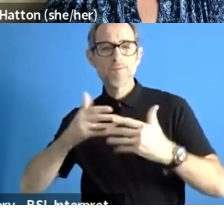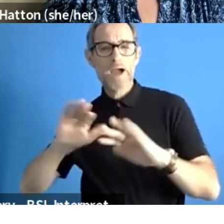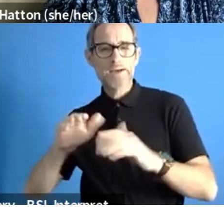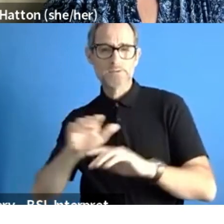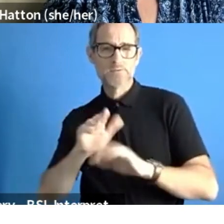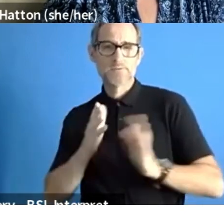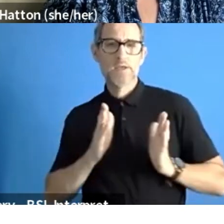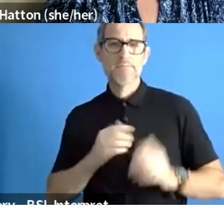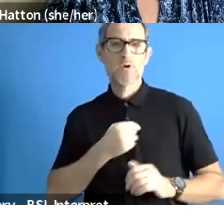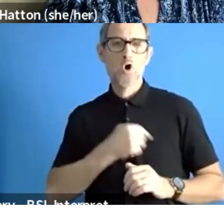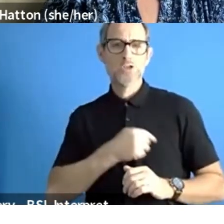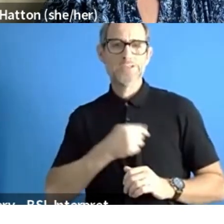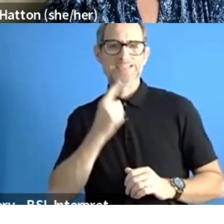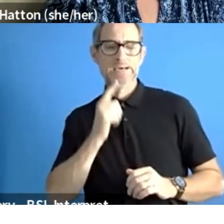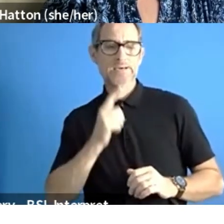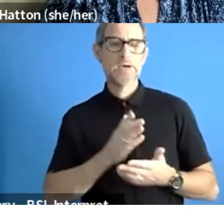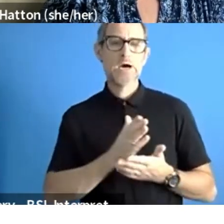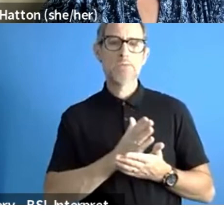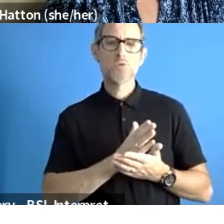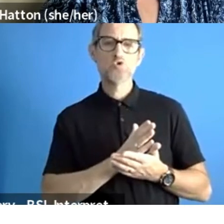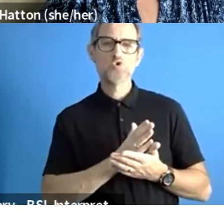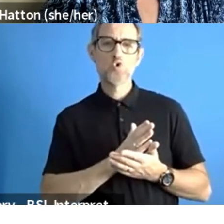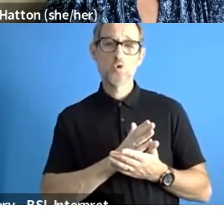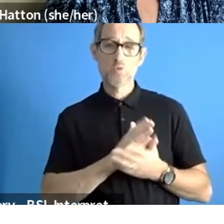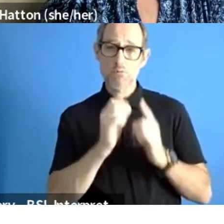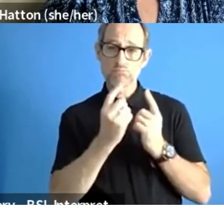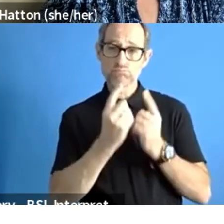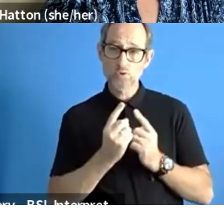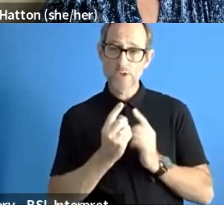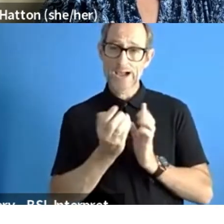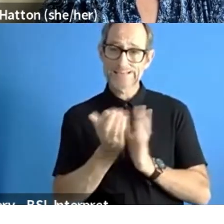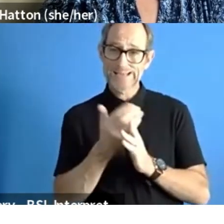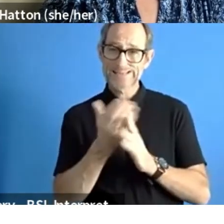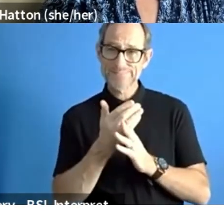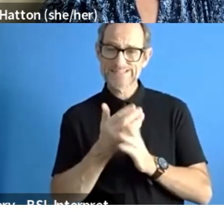we're not sure we're as accessible as you need us to be but we're willing to